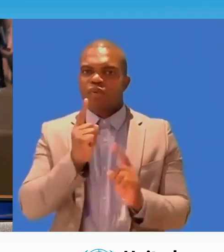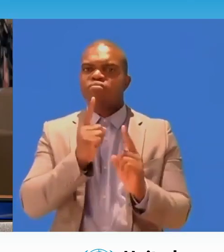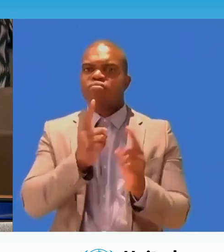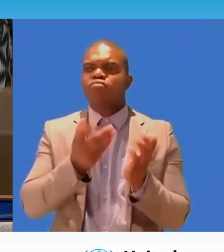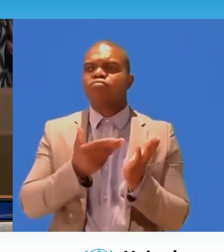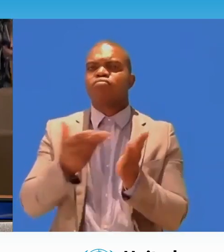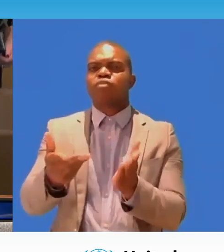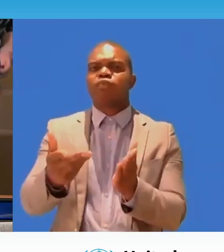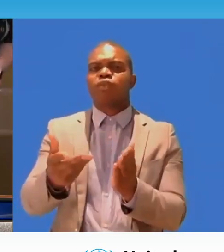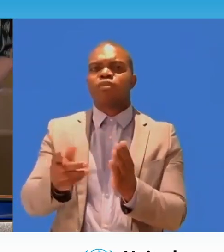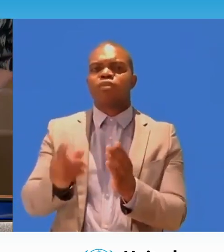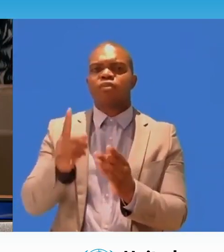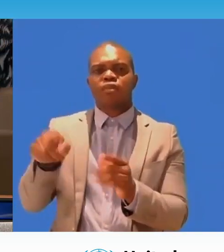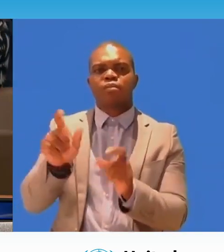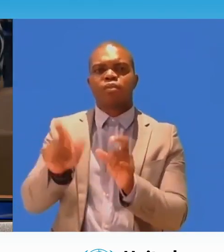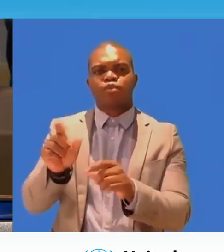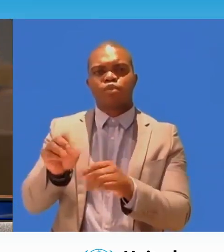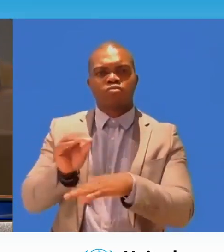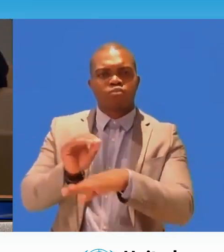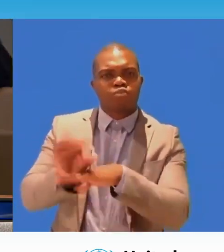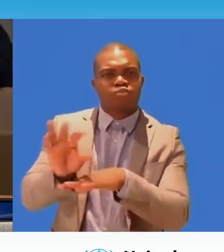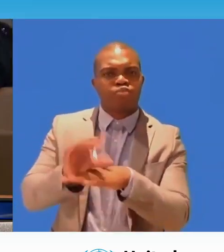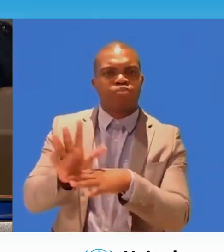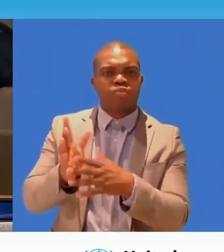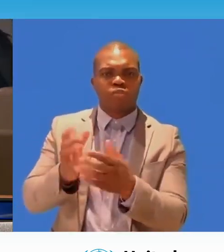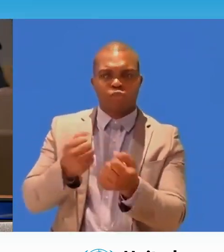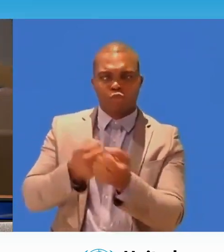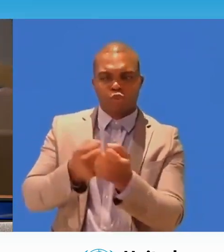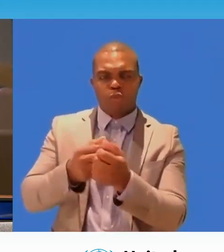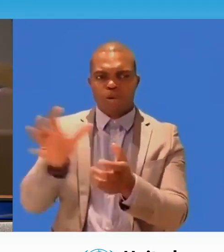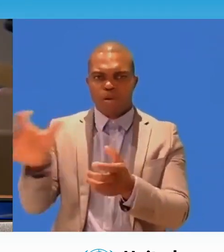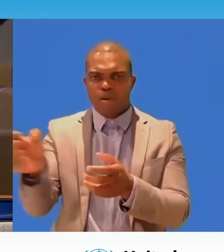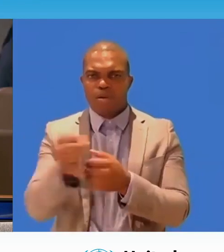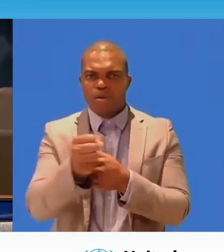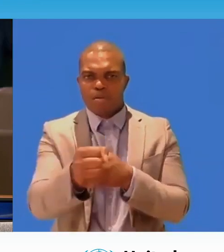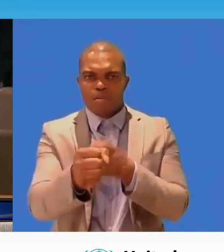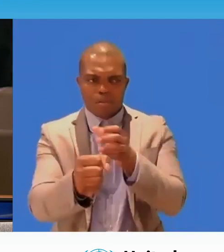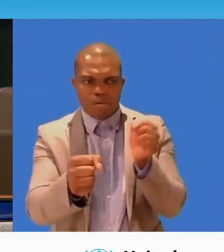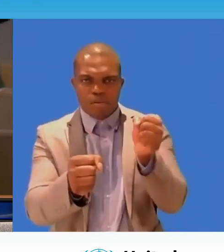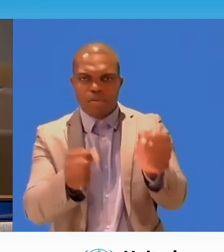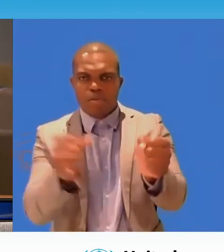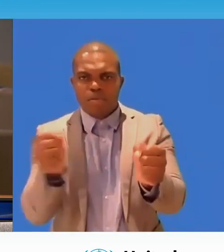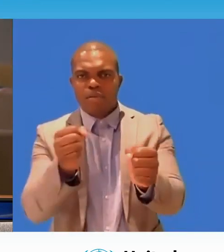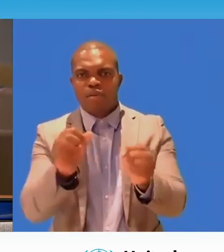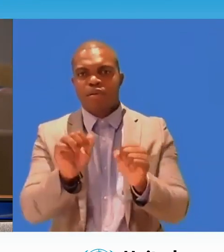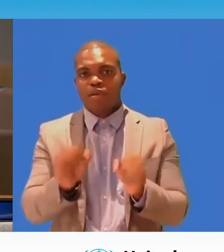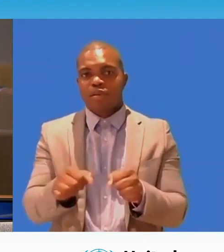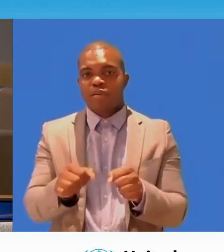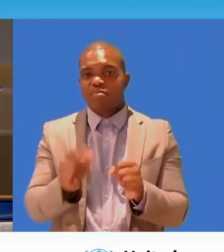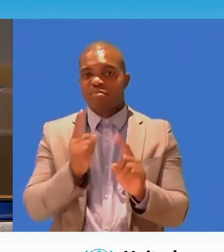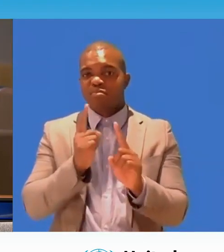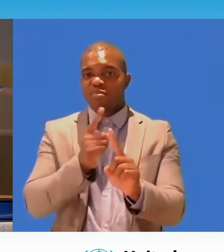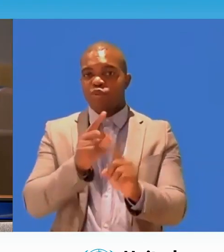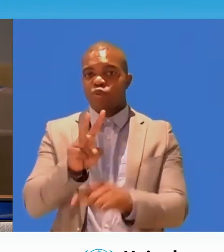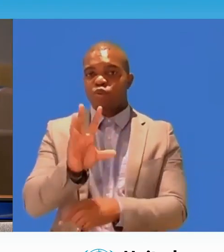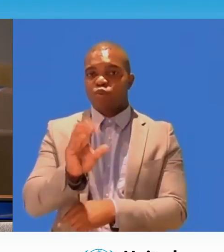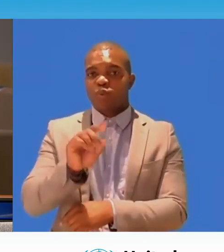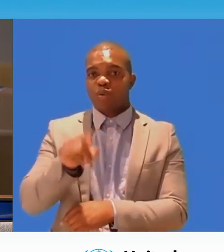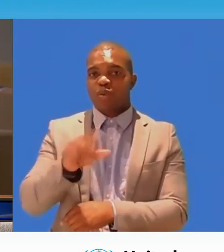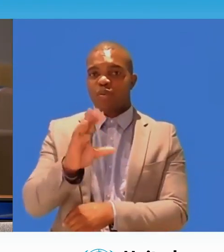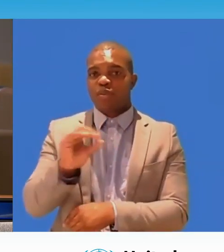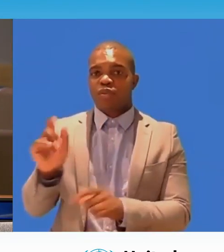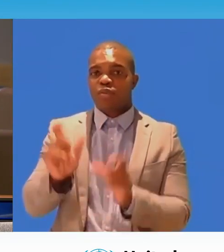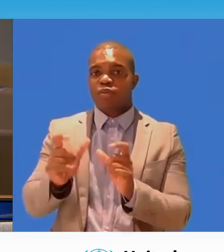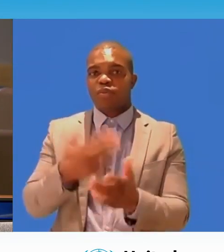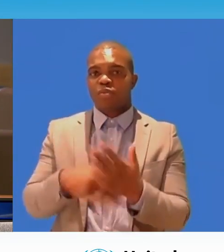yearly and with 50% success rate over 1 million person with disability receive monthly social